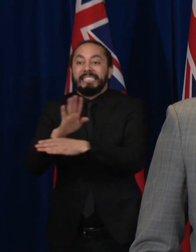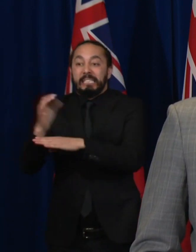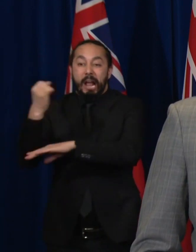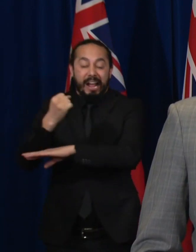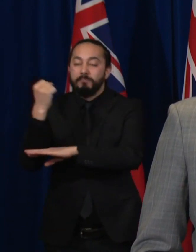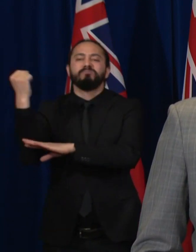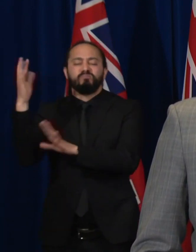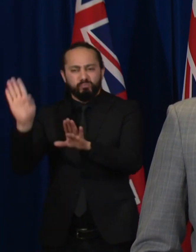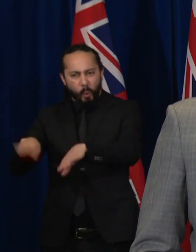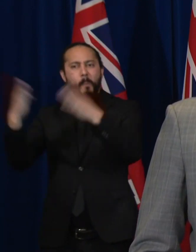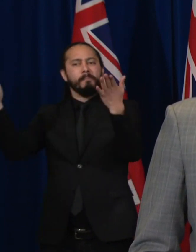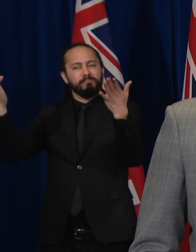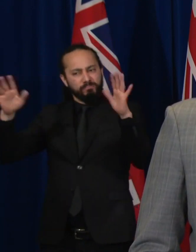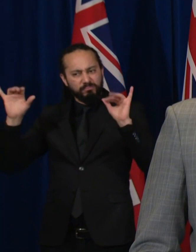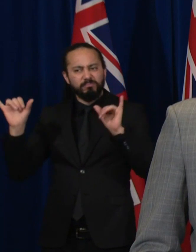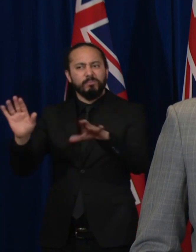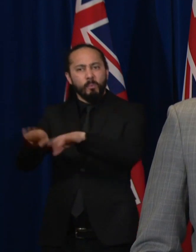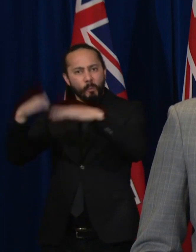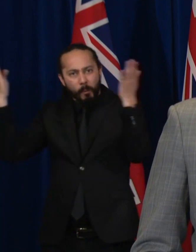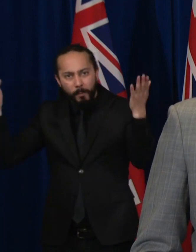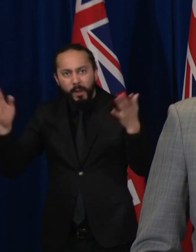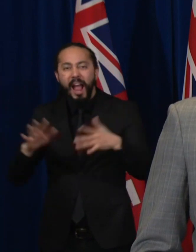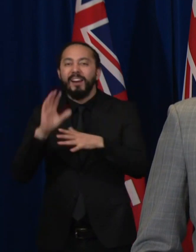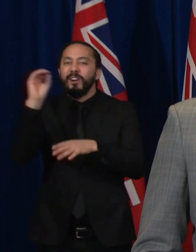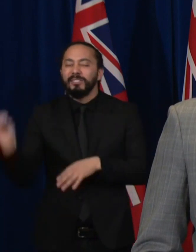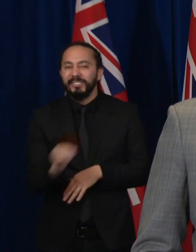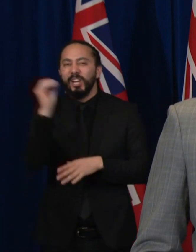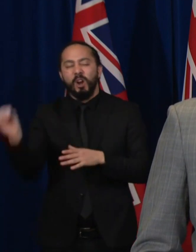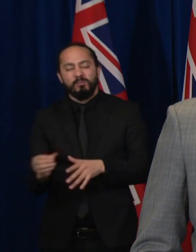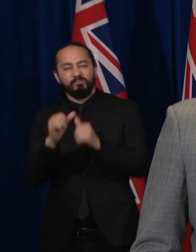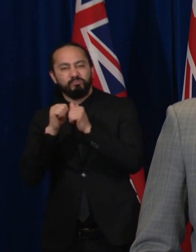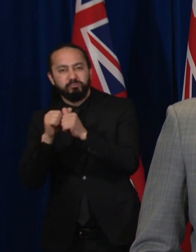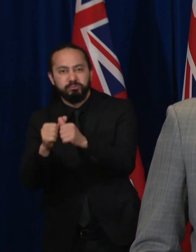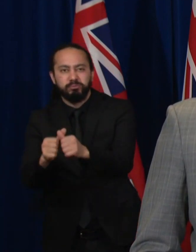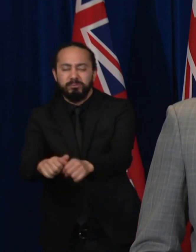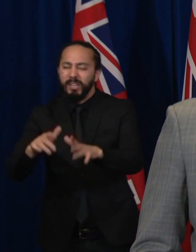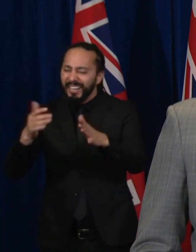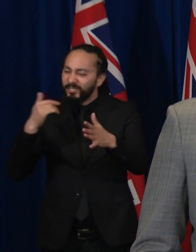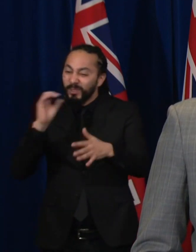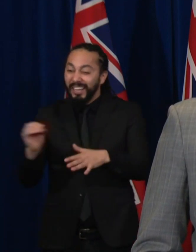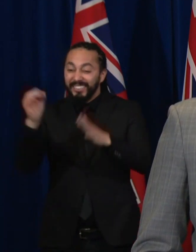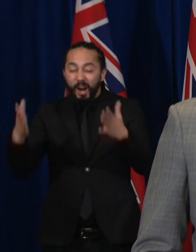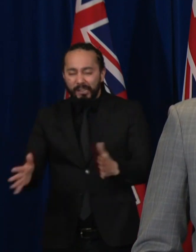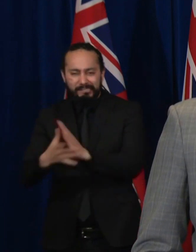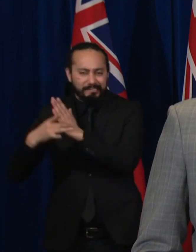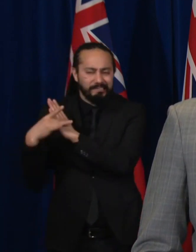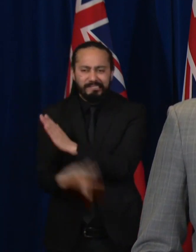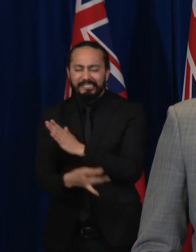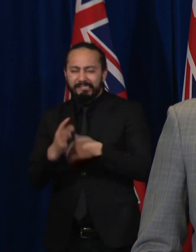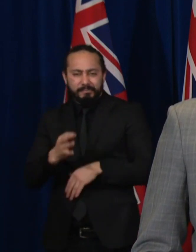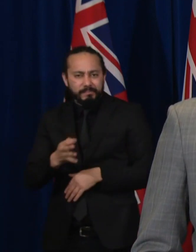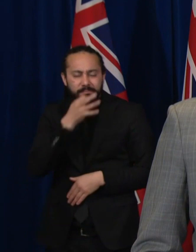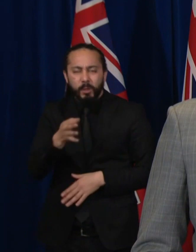and dedicated to the proposition that "all men are created equal". Every day social activities can rheumaand Ontario's talented, skilled Now we are engaged in a great civil war, and resilient workforce can get back